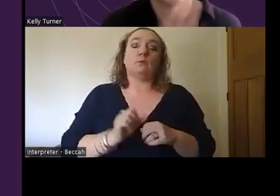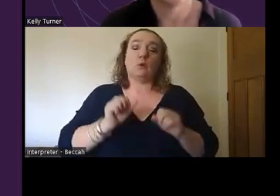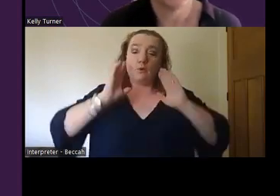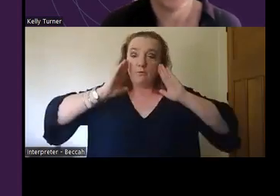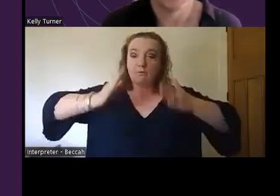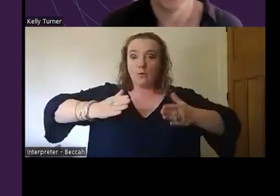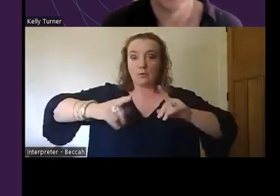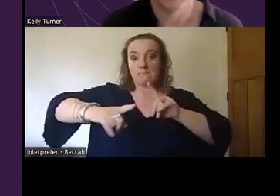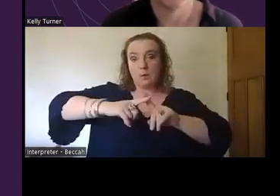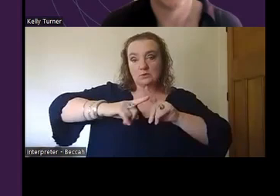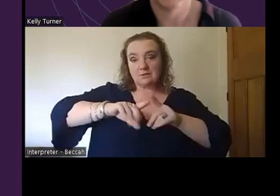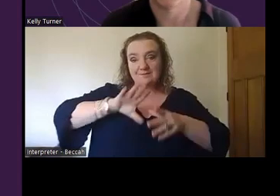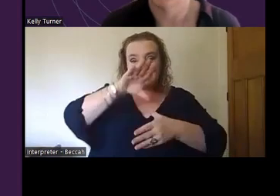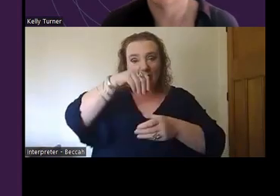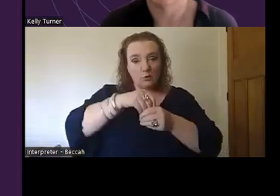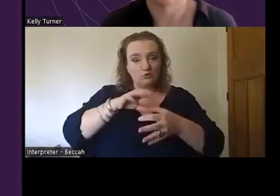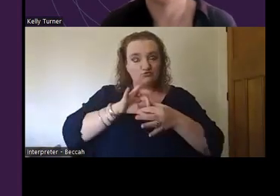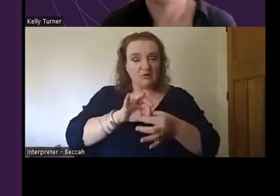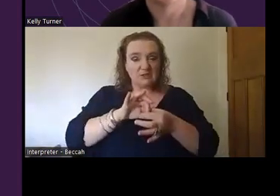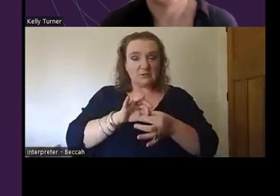inclusive relationships, a sense of belonging for all,